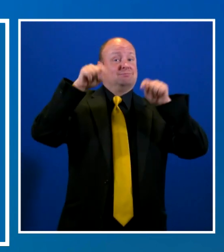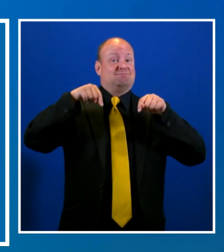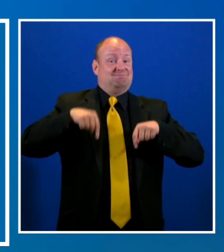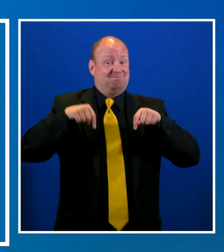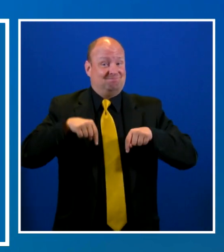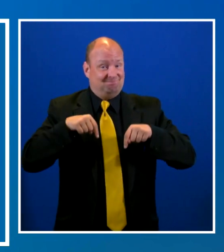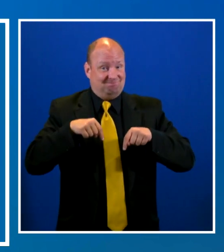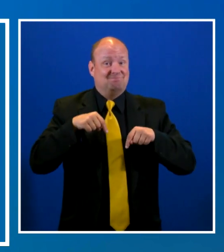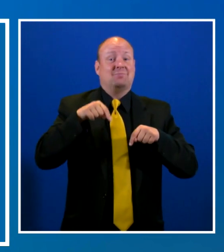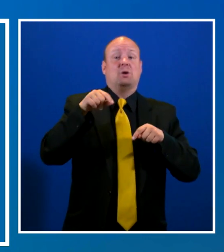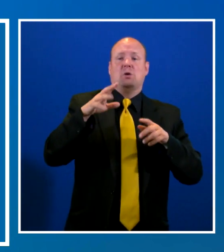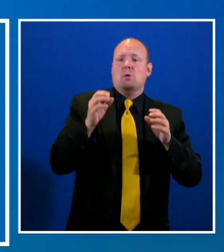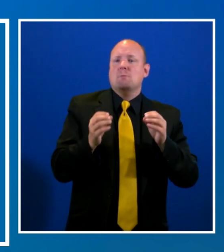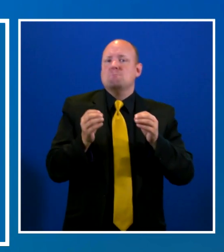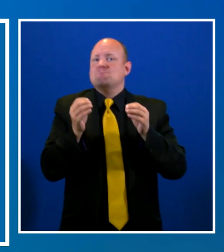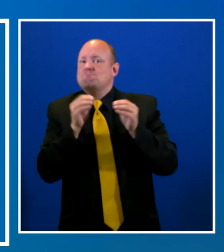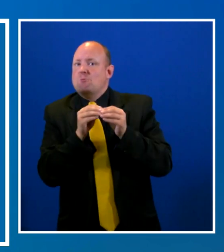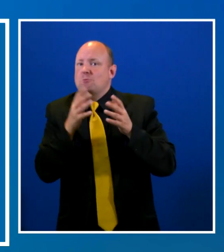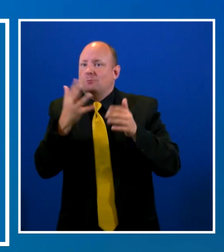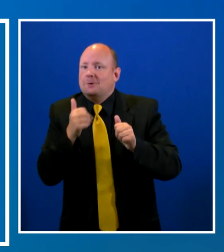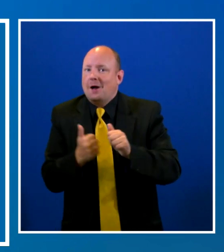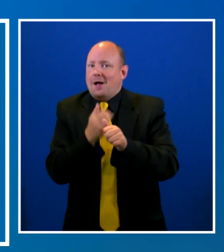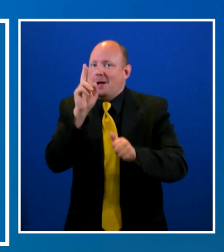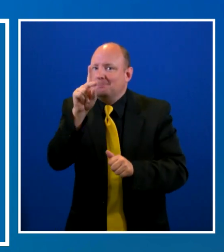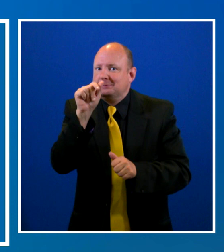for landlords and renters impacted by the pandemic.